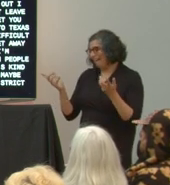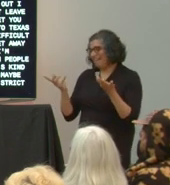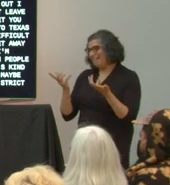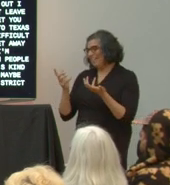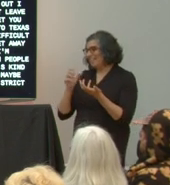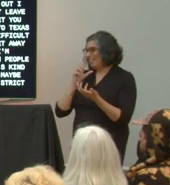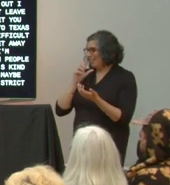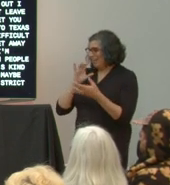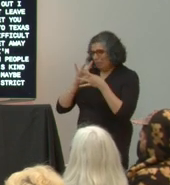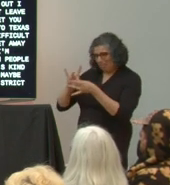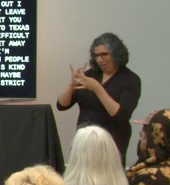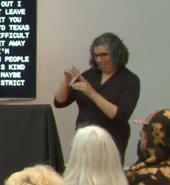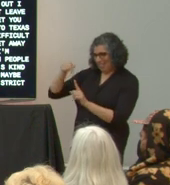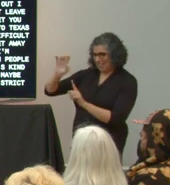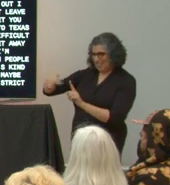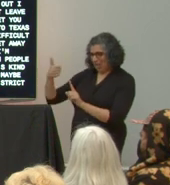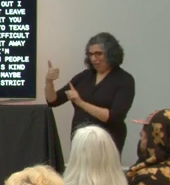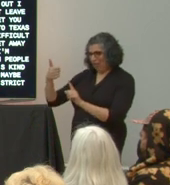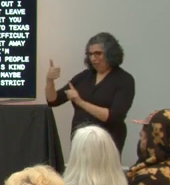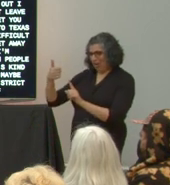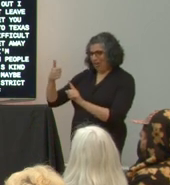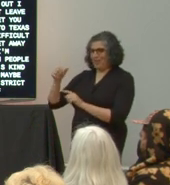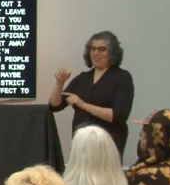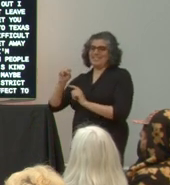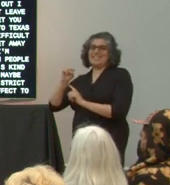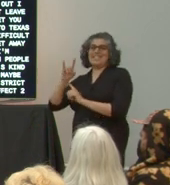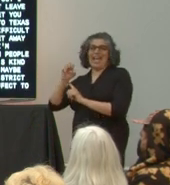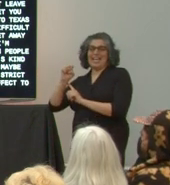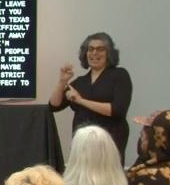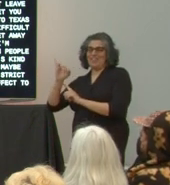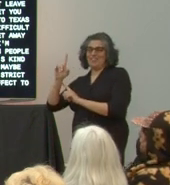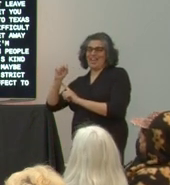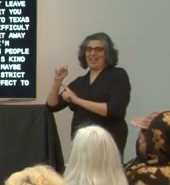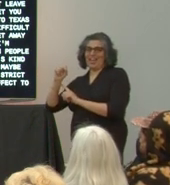belonging is another finding, too, so stuck struggling with